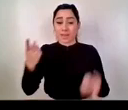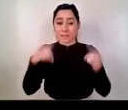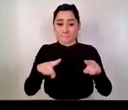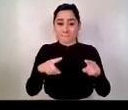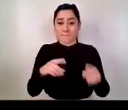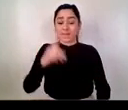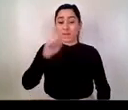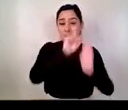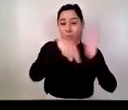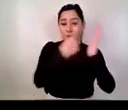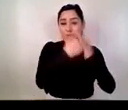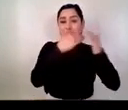Here are some suggestions.